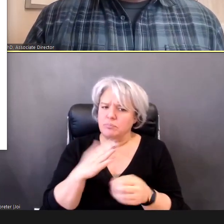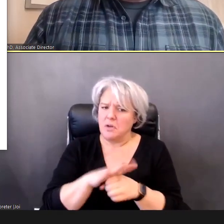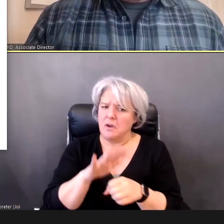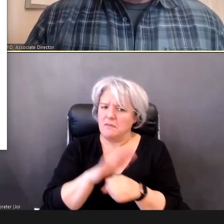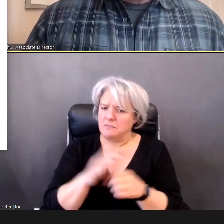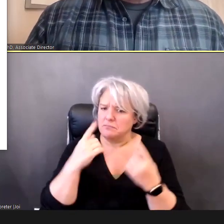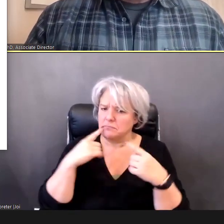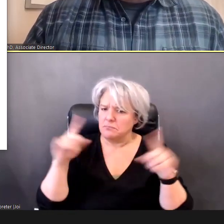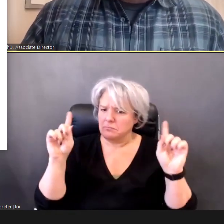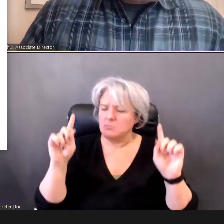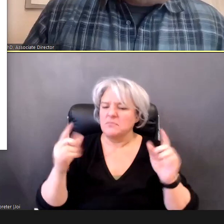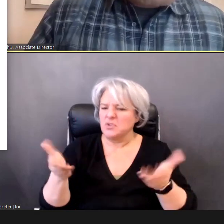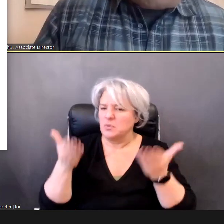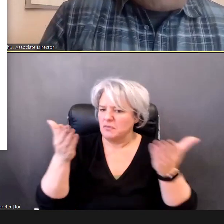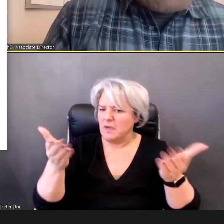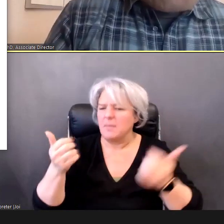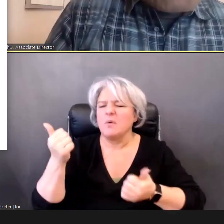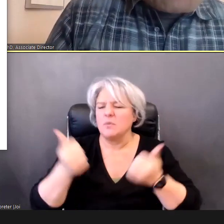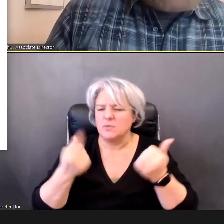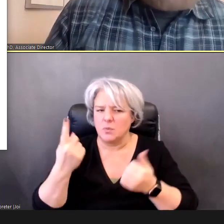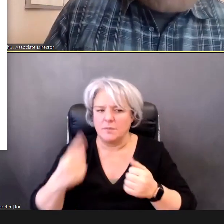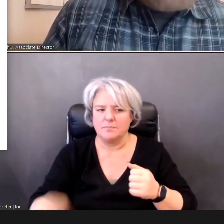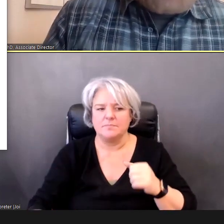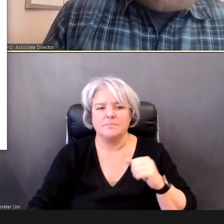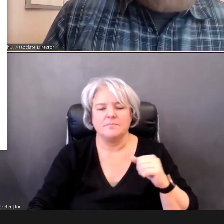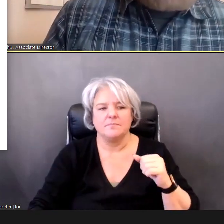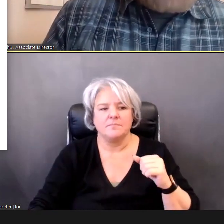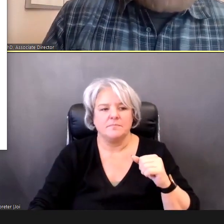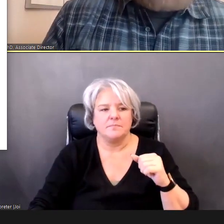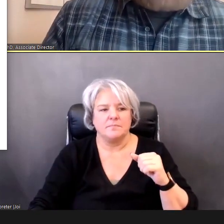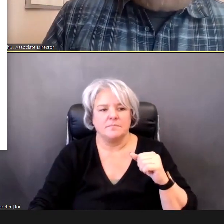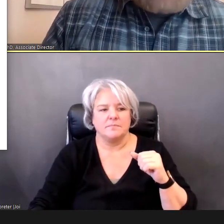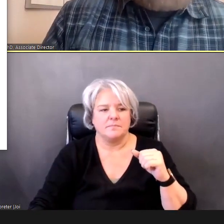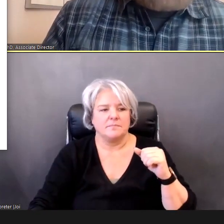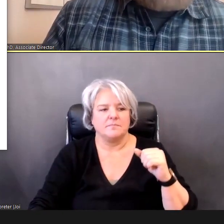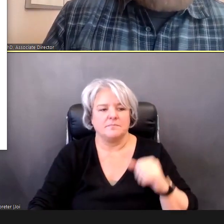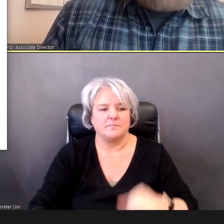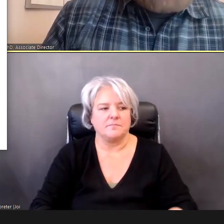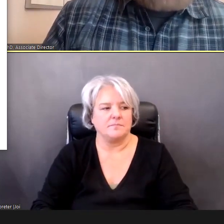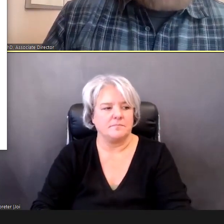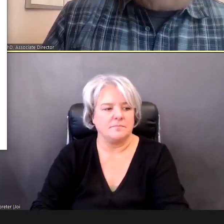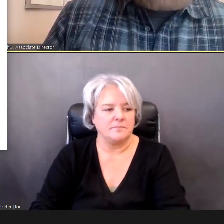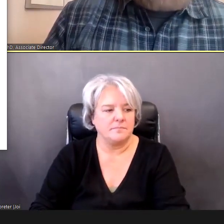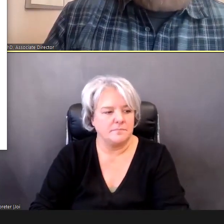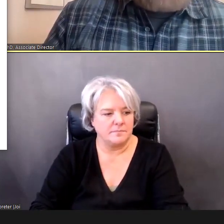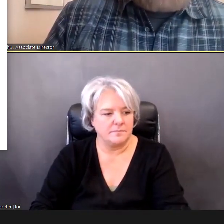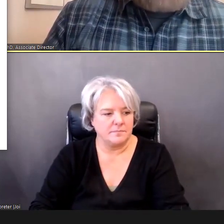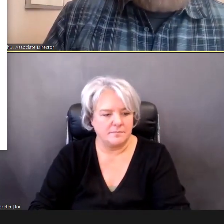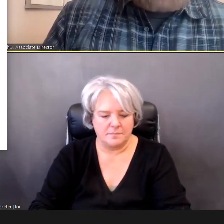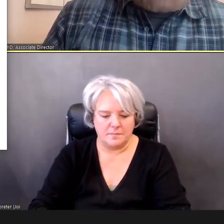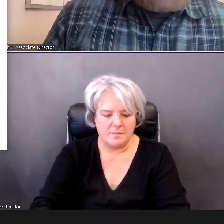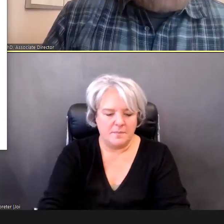make a recommendation and we'll give you about five more seconds to answer this